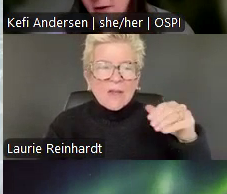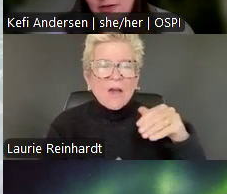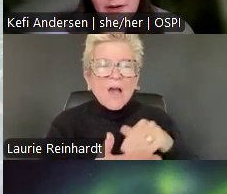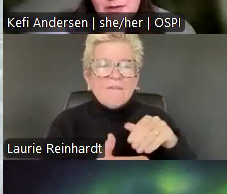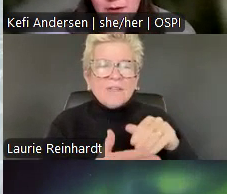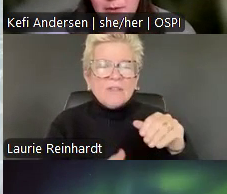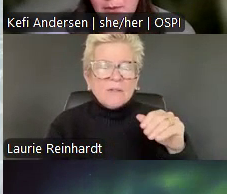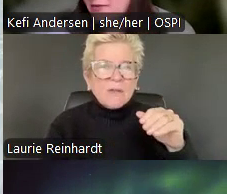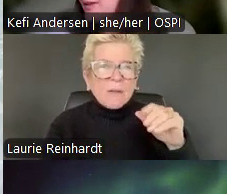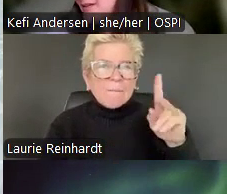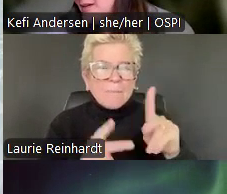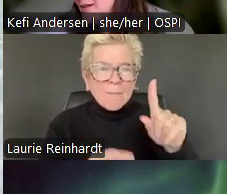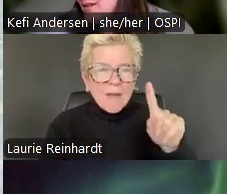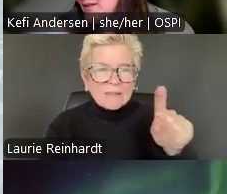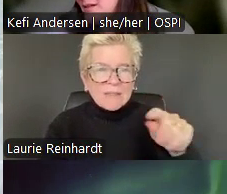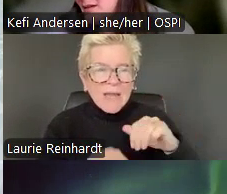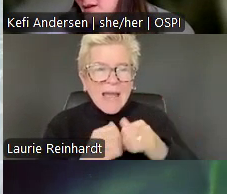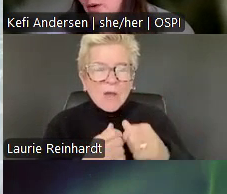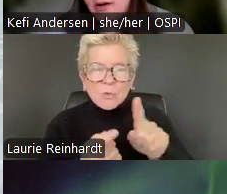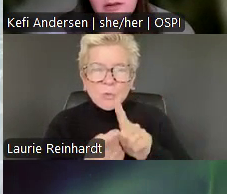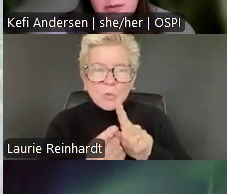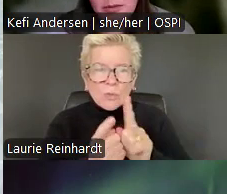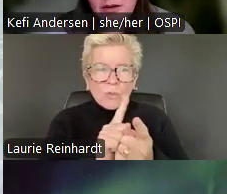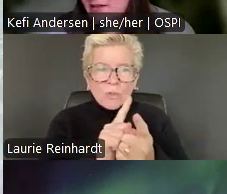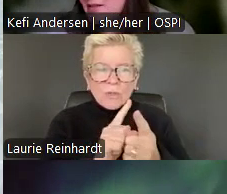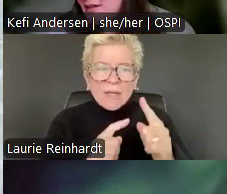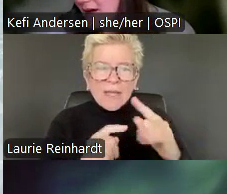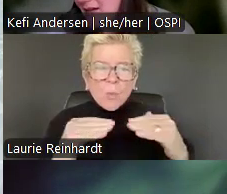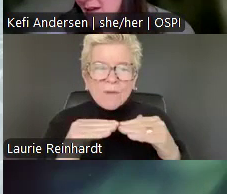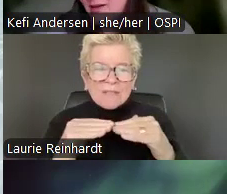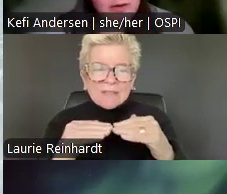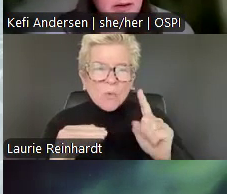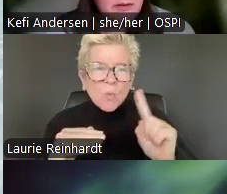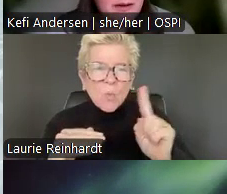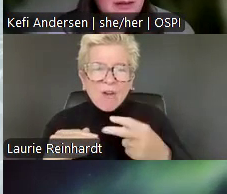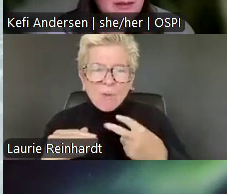how to transcribe equivalencies where do you see people getting stop and what advice do